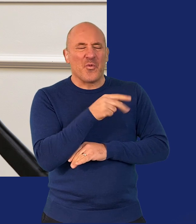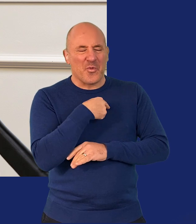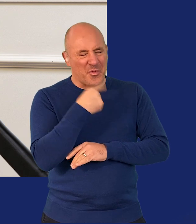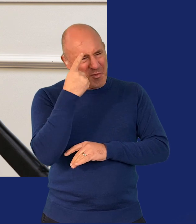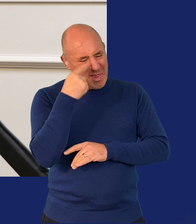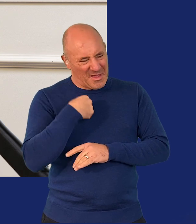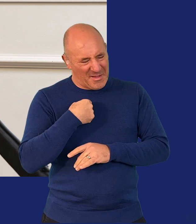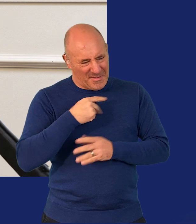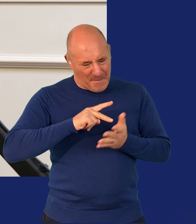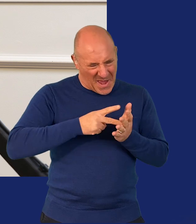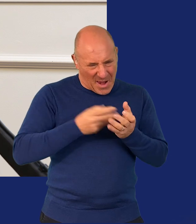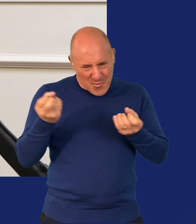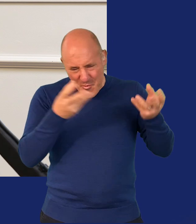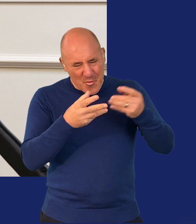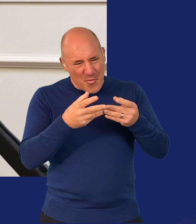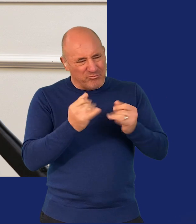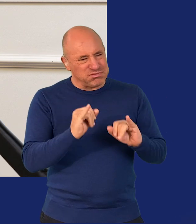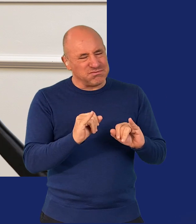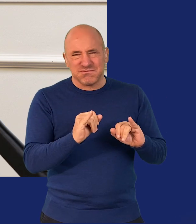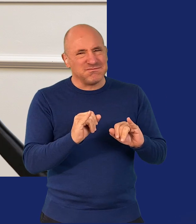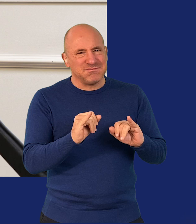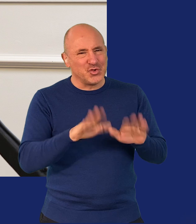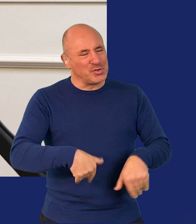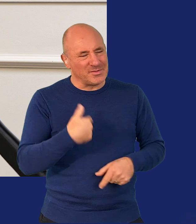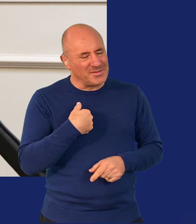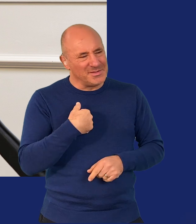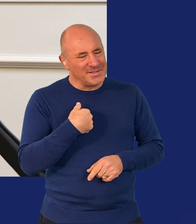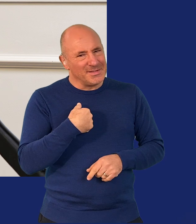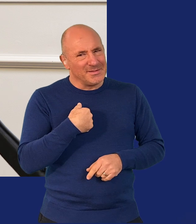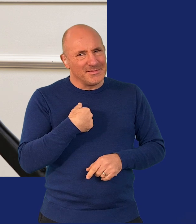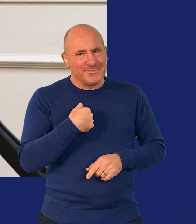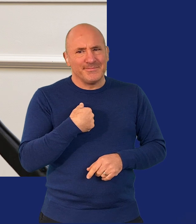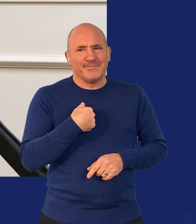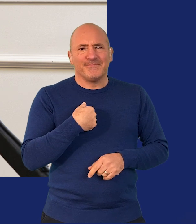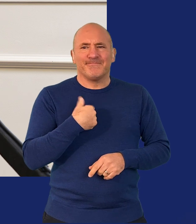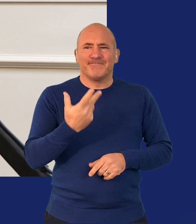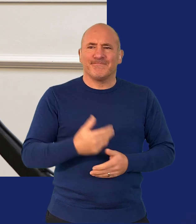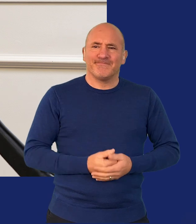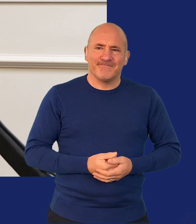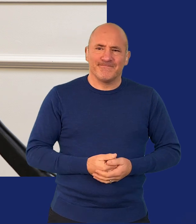to learn why that's an awful plan.